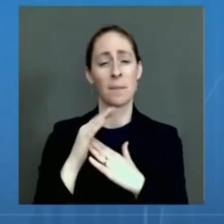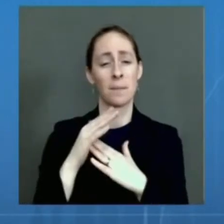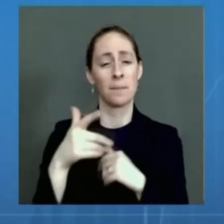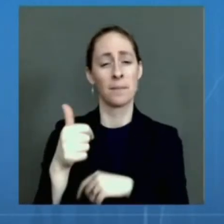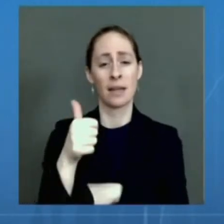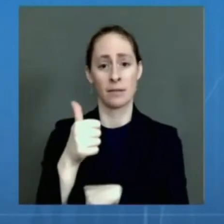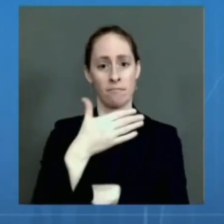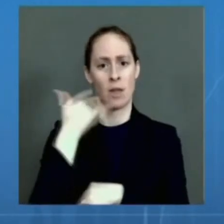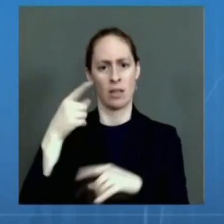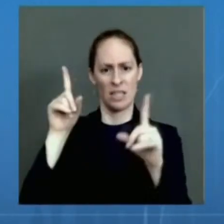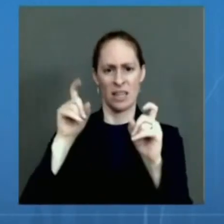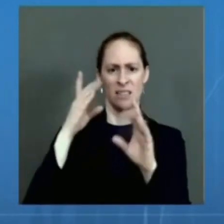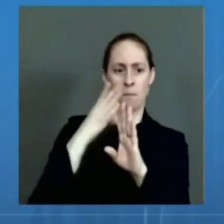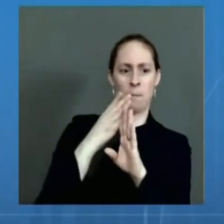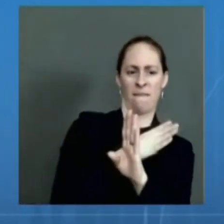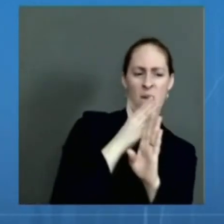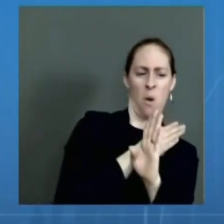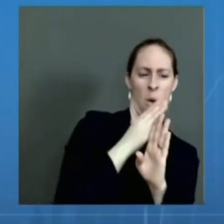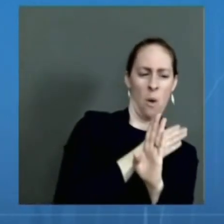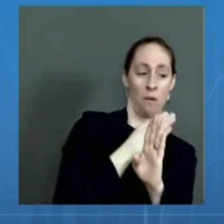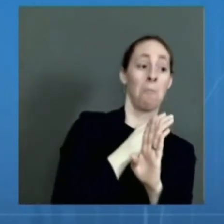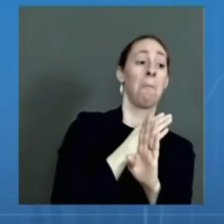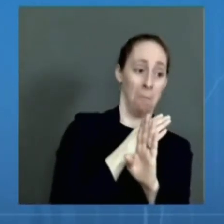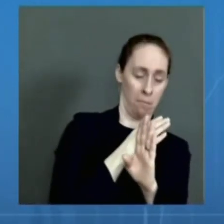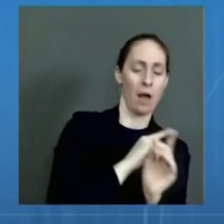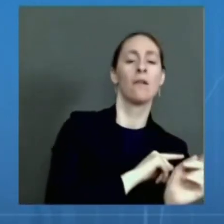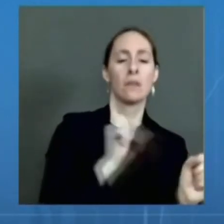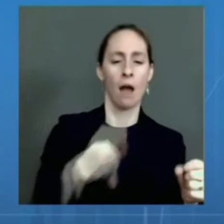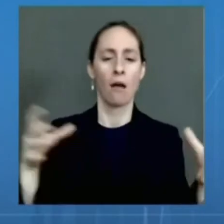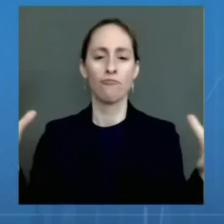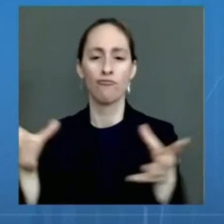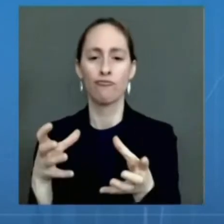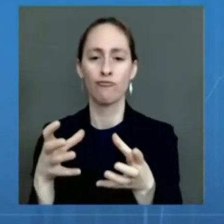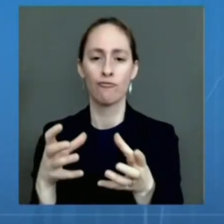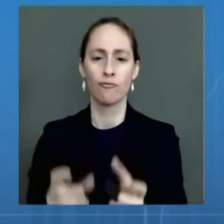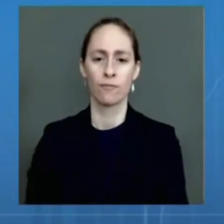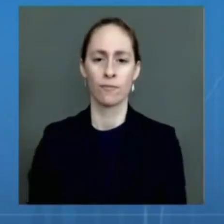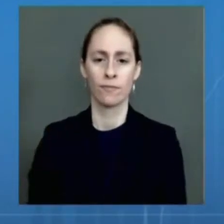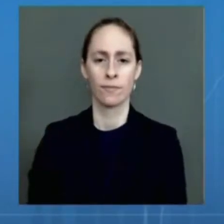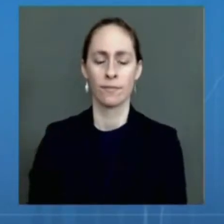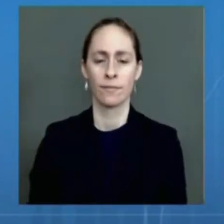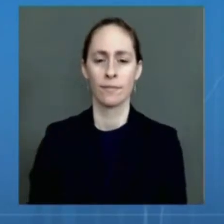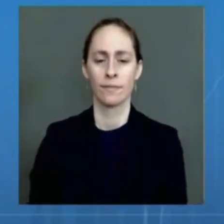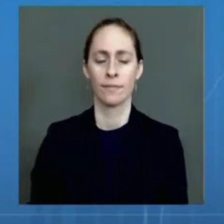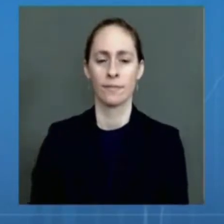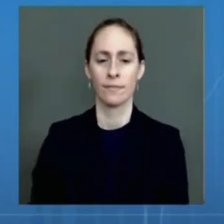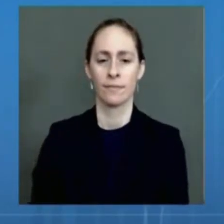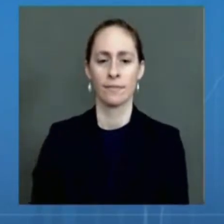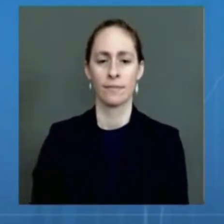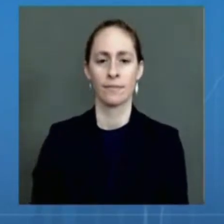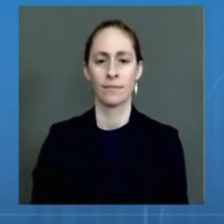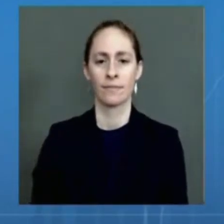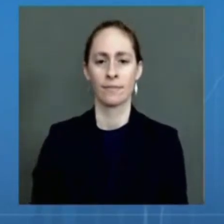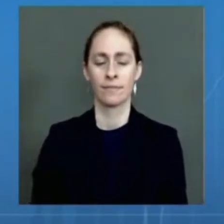SURE YOU'RE NEGATIVE BEFORE YOU MIX AND GATHER IN DIFFERENT HOUSEHOLDS. OKAY. WELL THANK YOU.